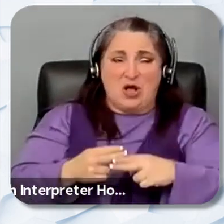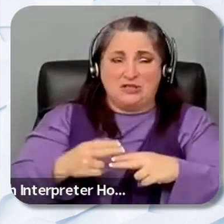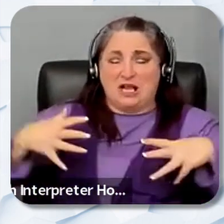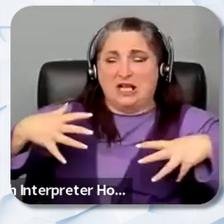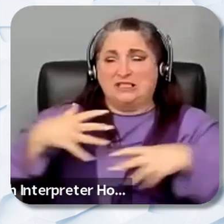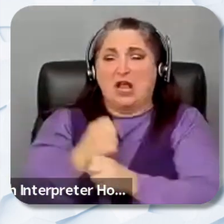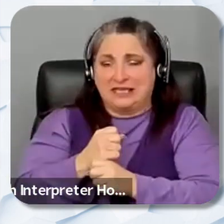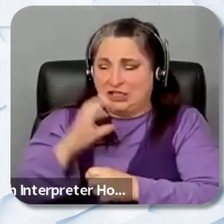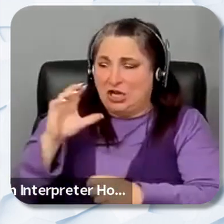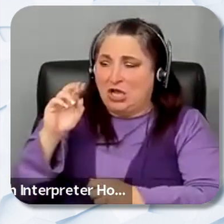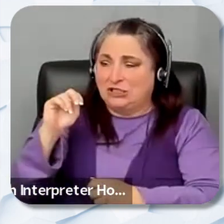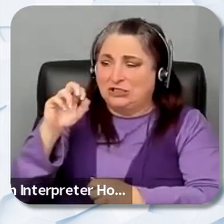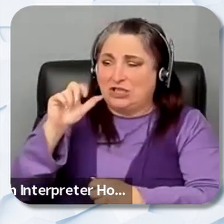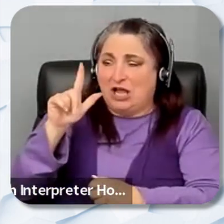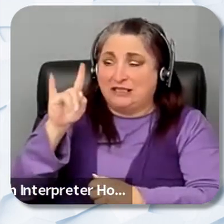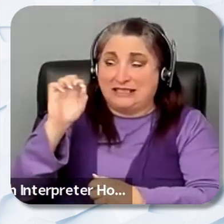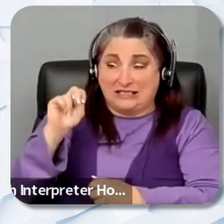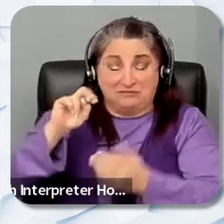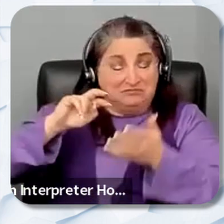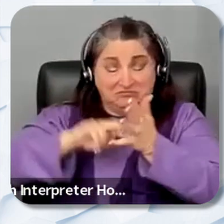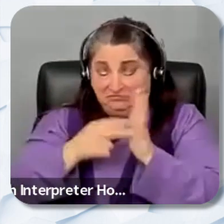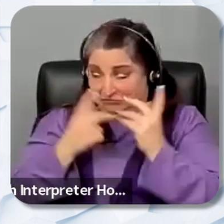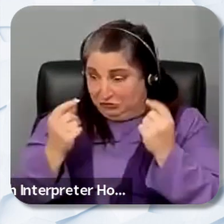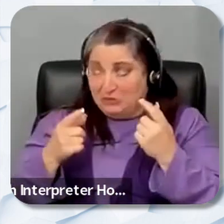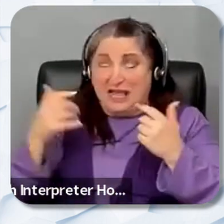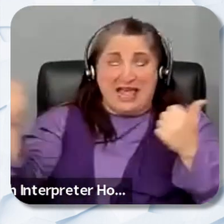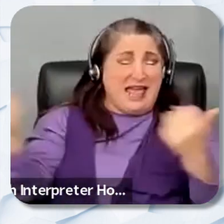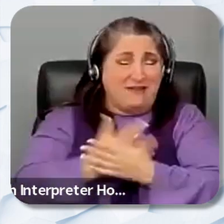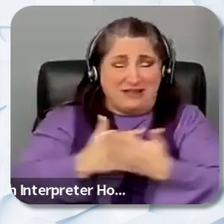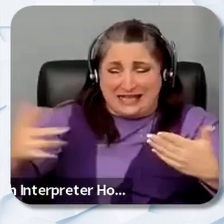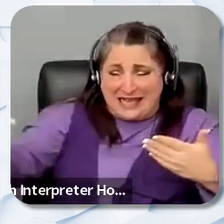This is where you're going to take everything, you gathered everything you learned, all of